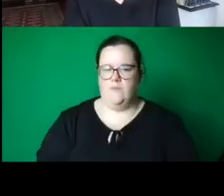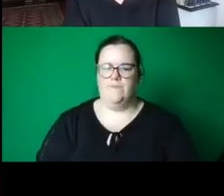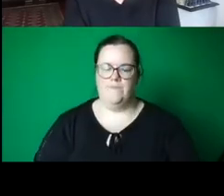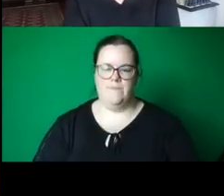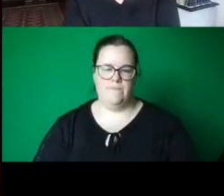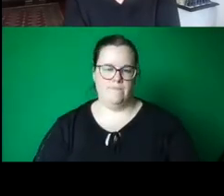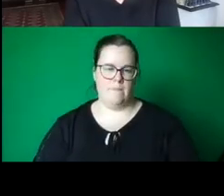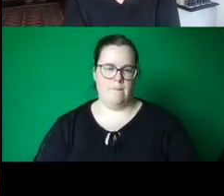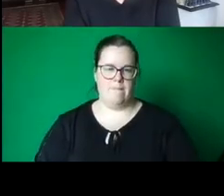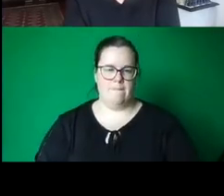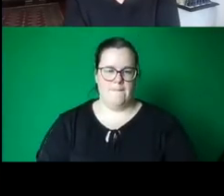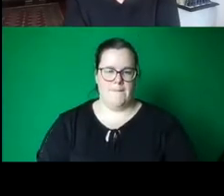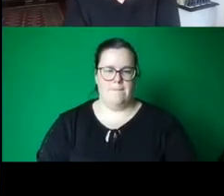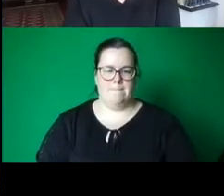here